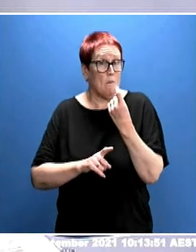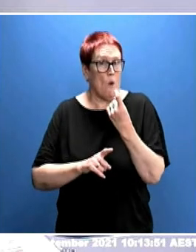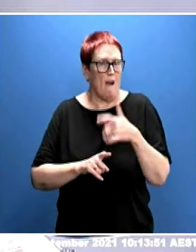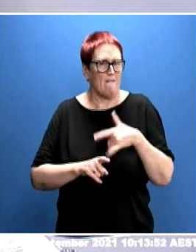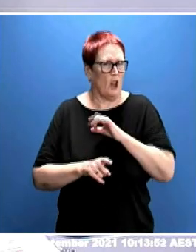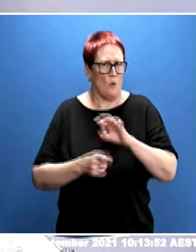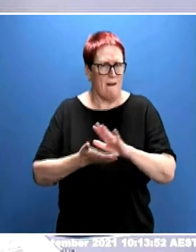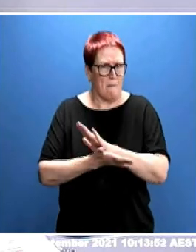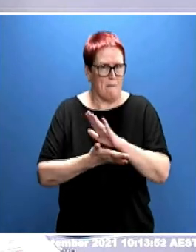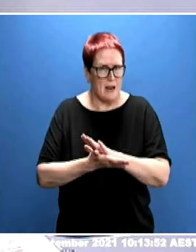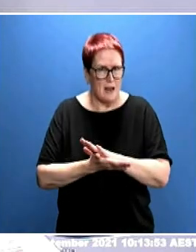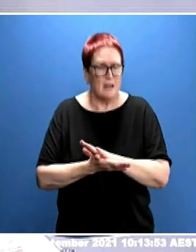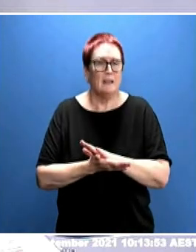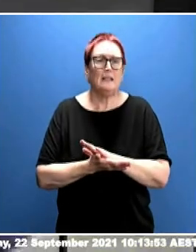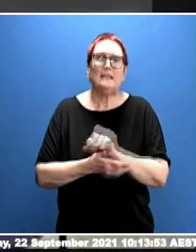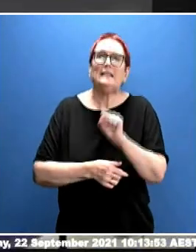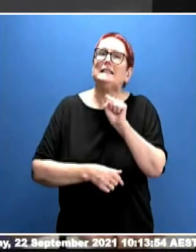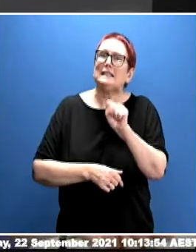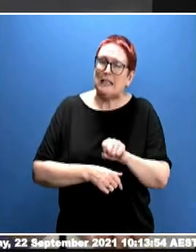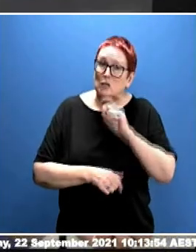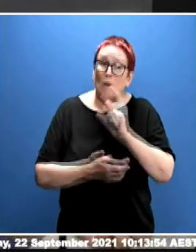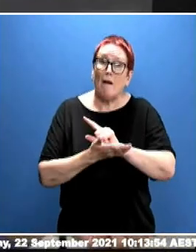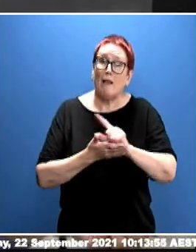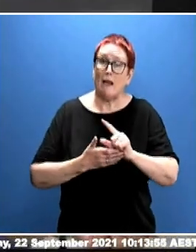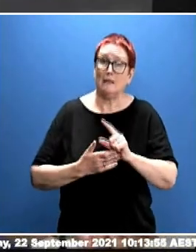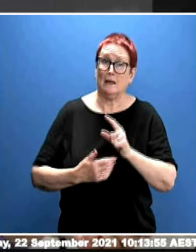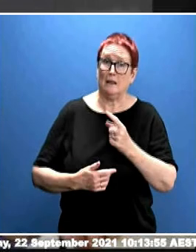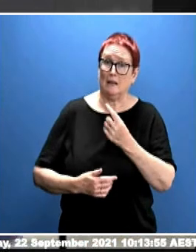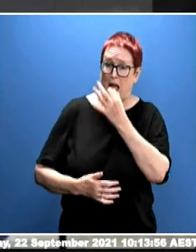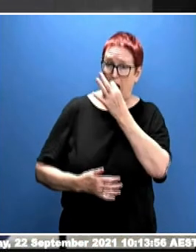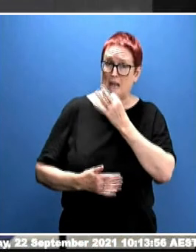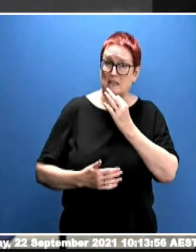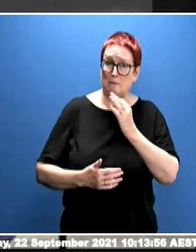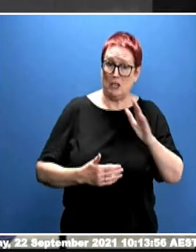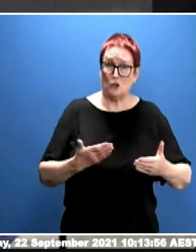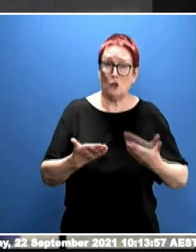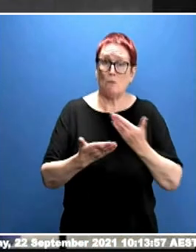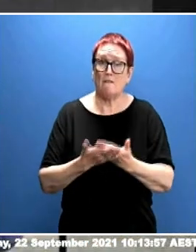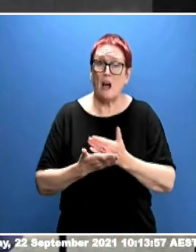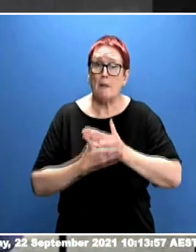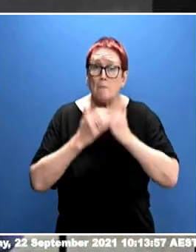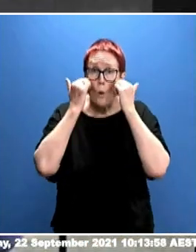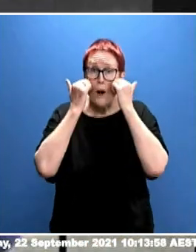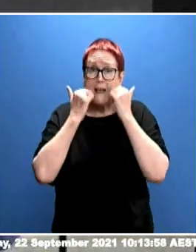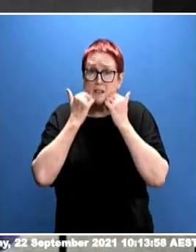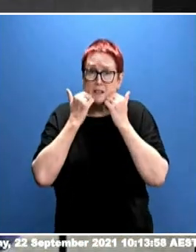whilst no doubt a direction will be made for us to be able to put further evidence in, reputationally the damage done, for instance,